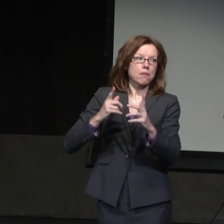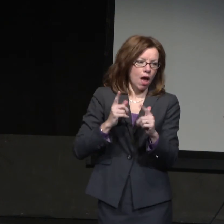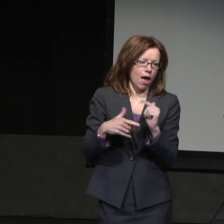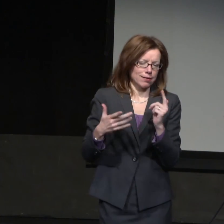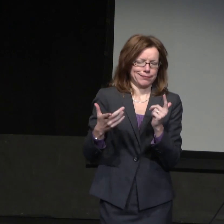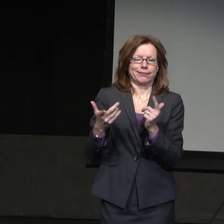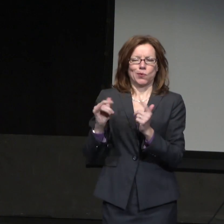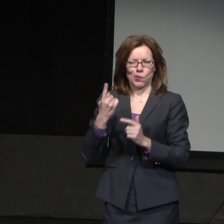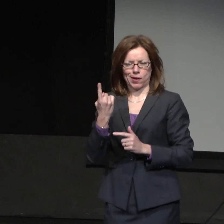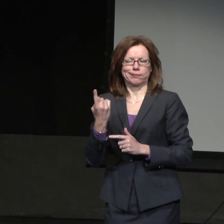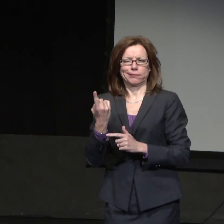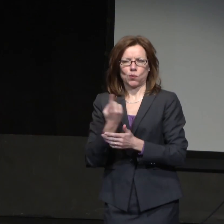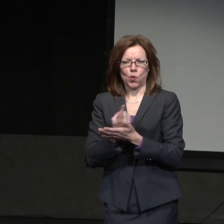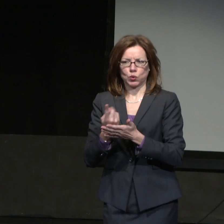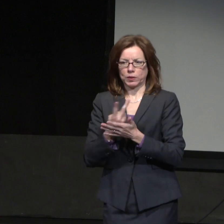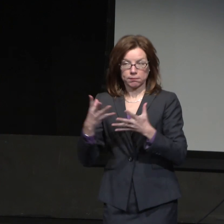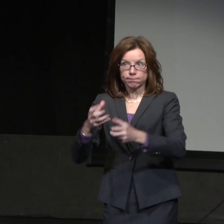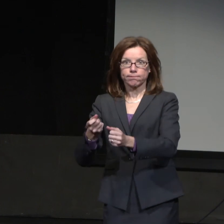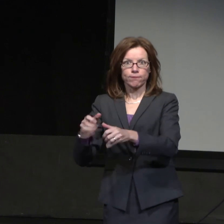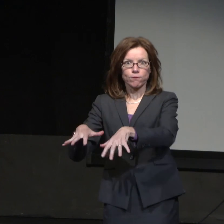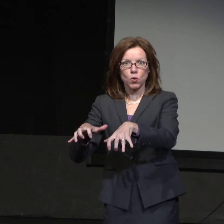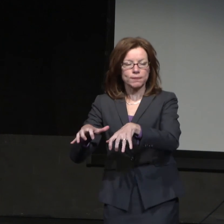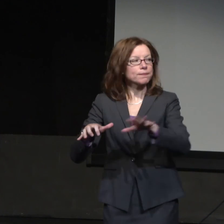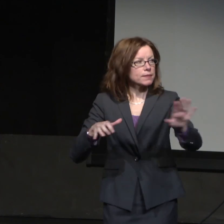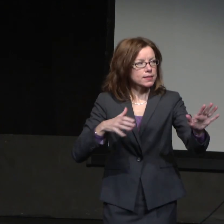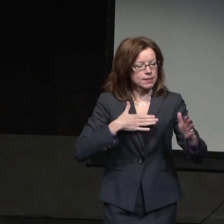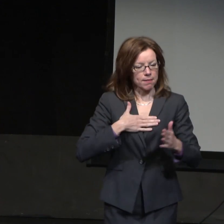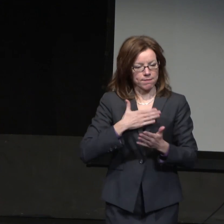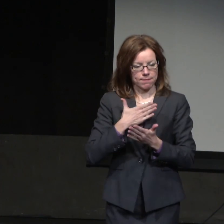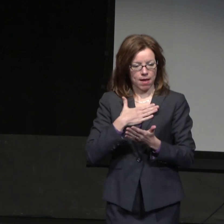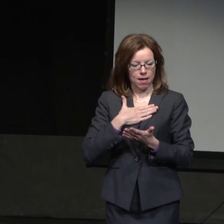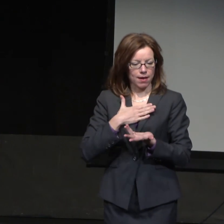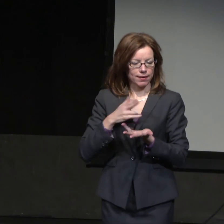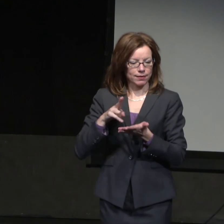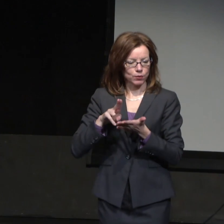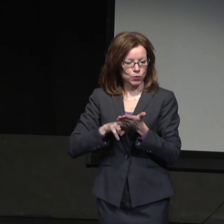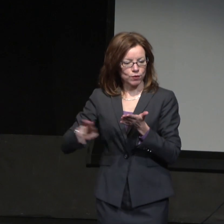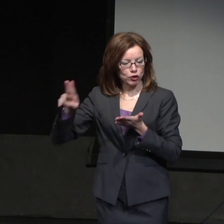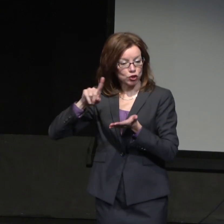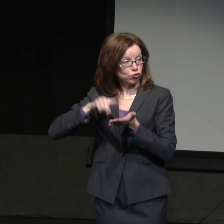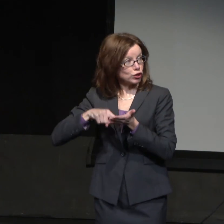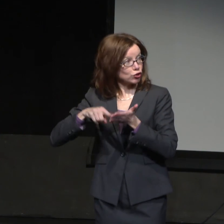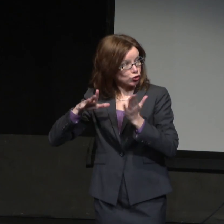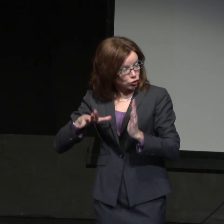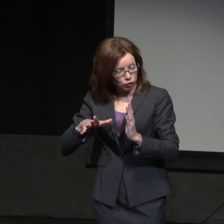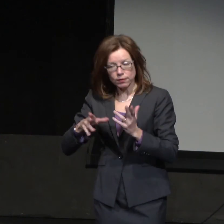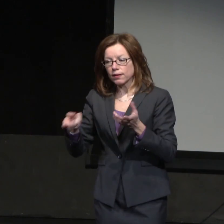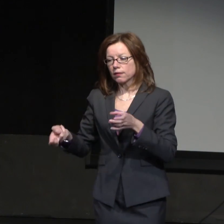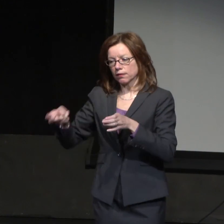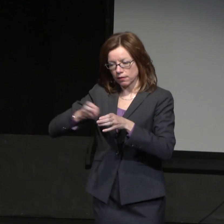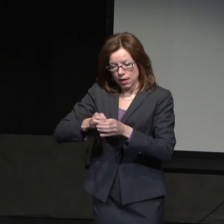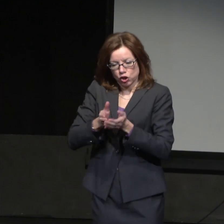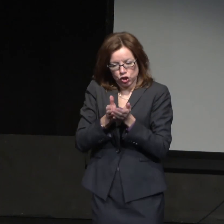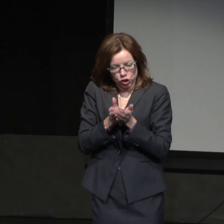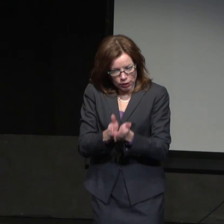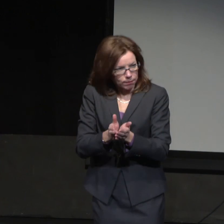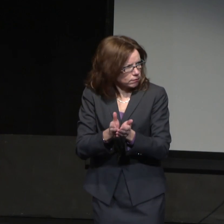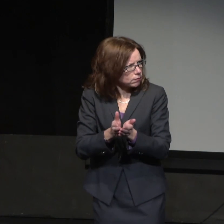But I've got colleagues at the University who are going on ships, on research ships and measuring the ocean current.